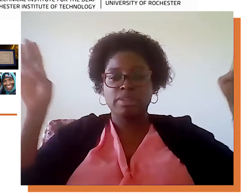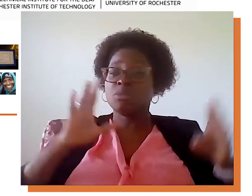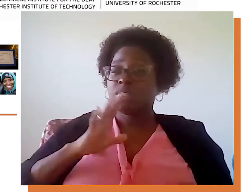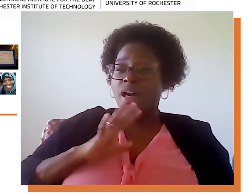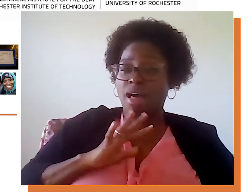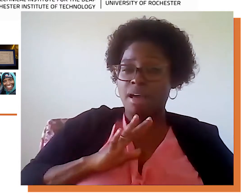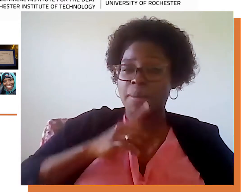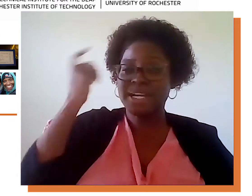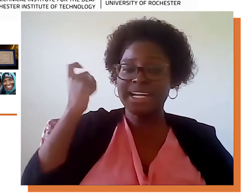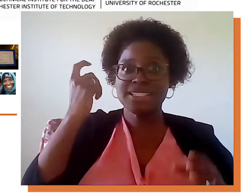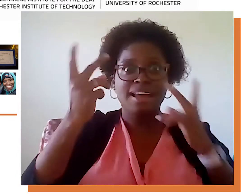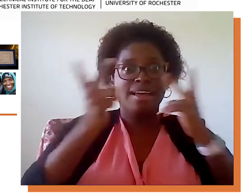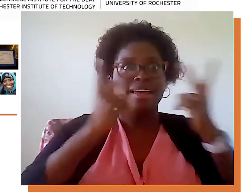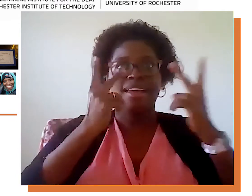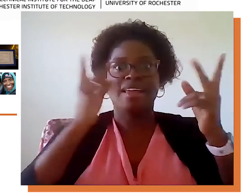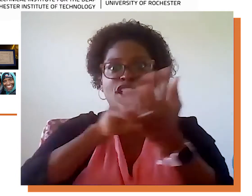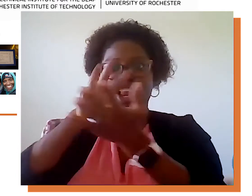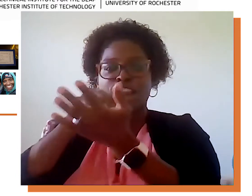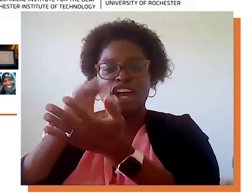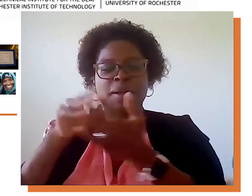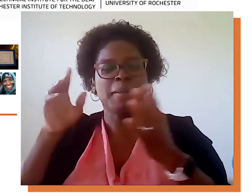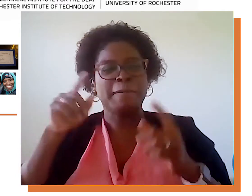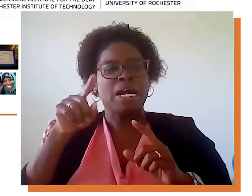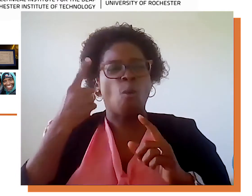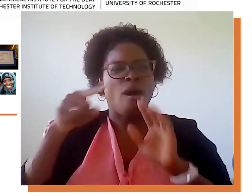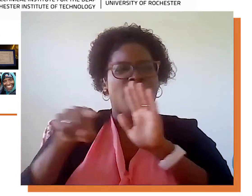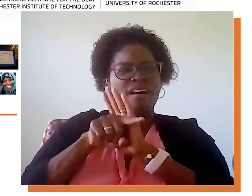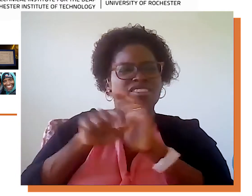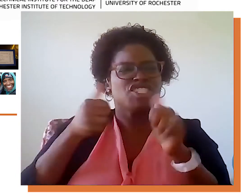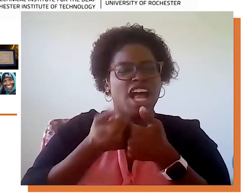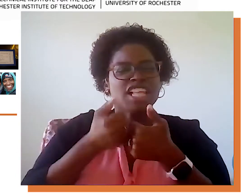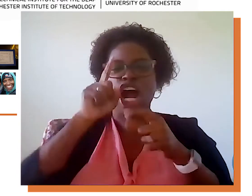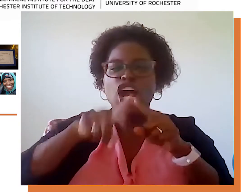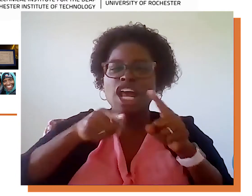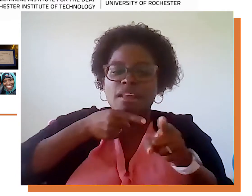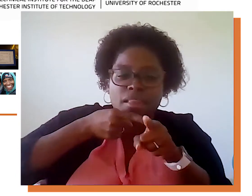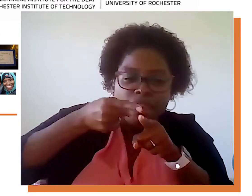at Gallaudet University were eye-opening and enriching to me.